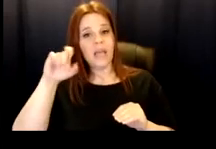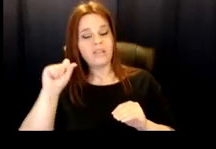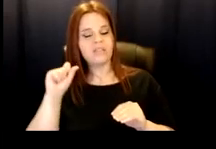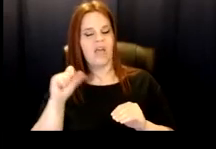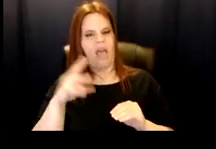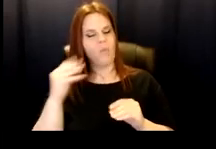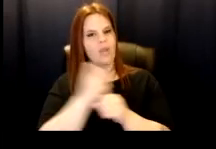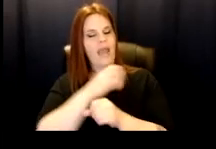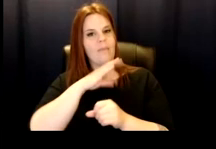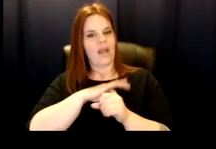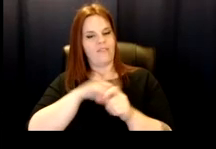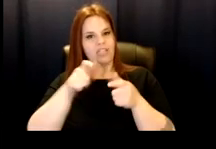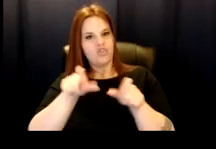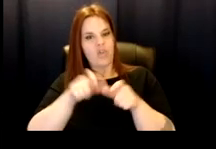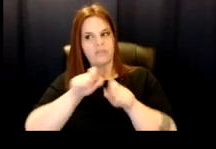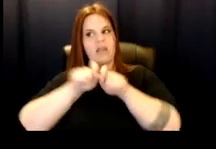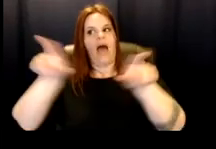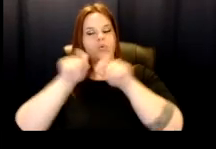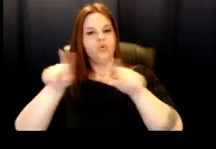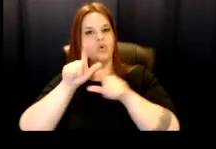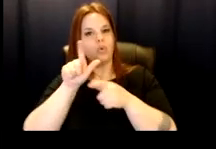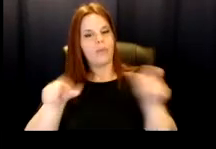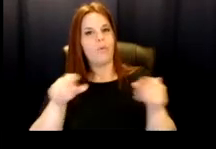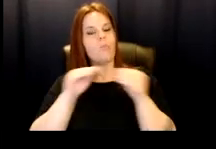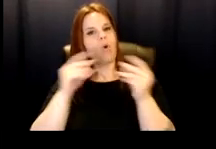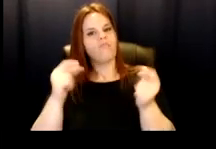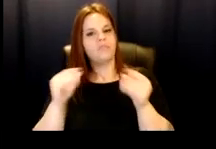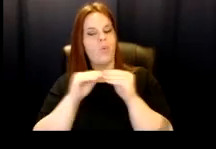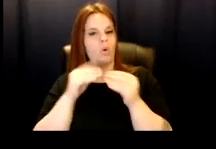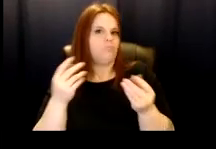checks out to people faster and quicker. They were also in many cases getting denials out